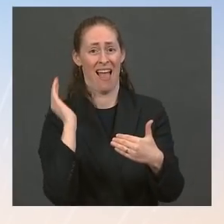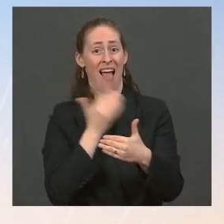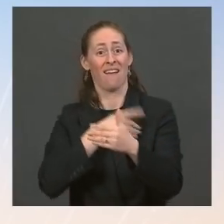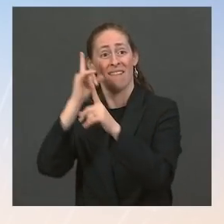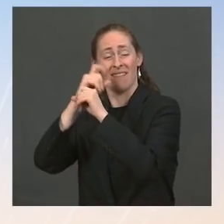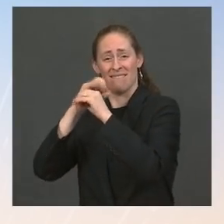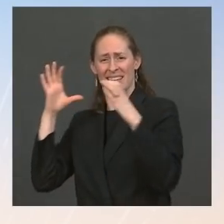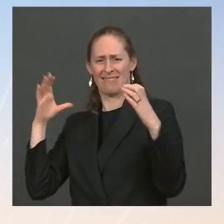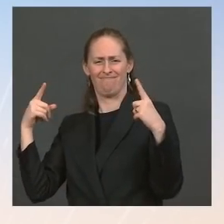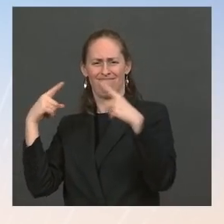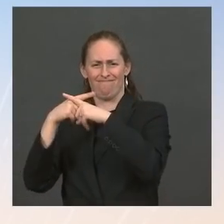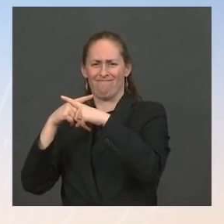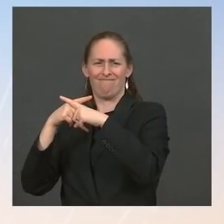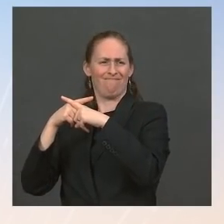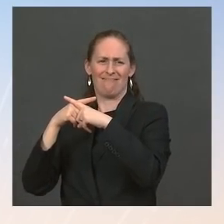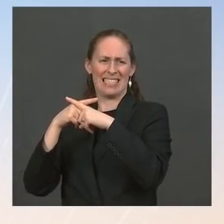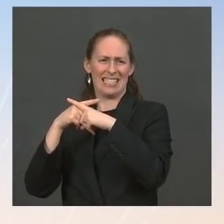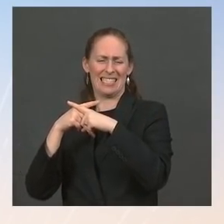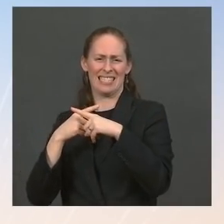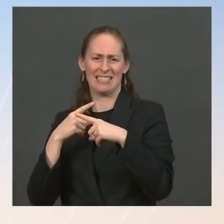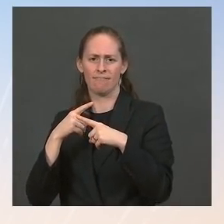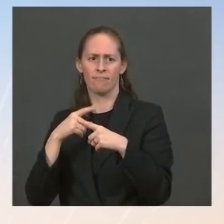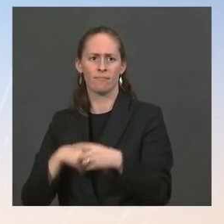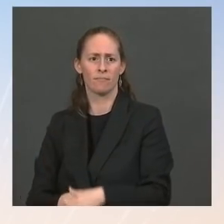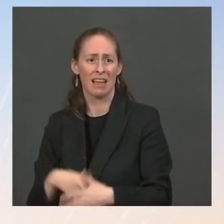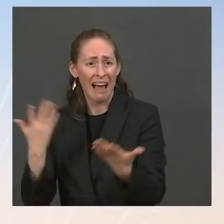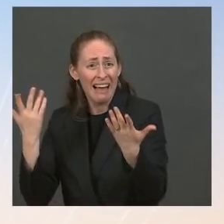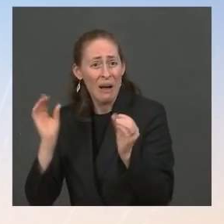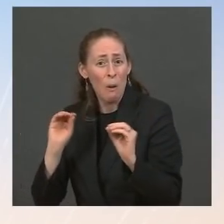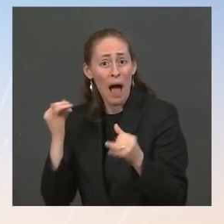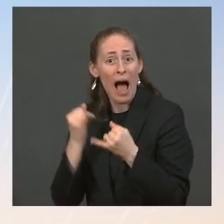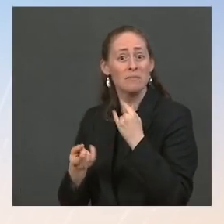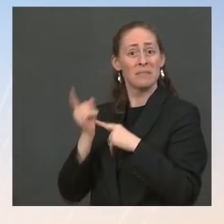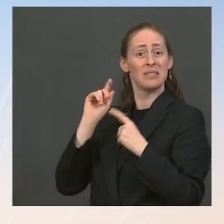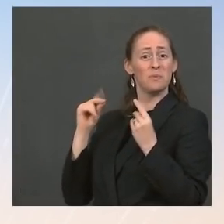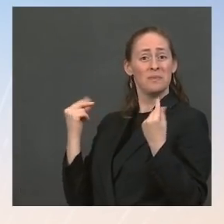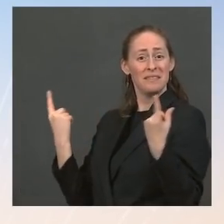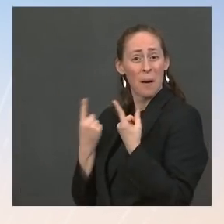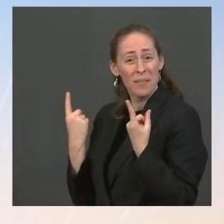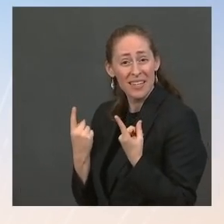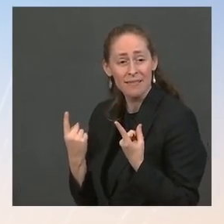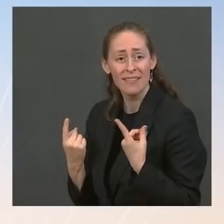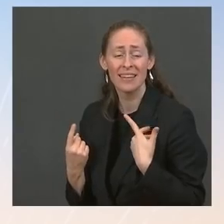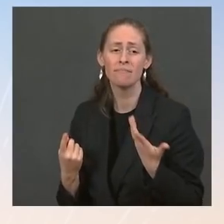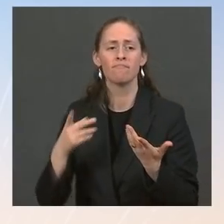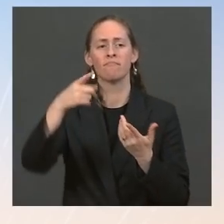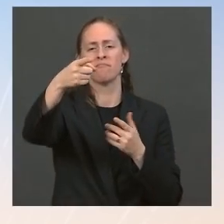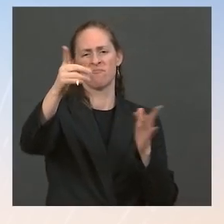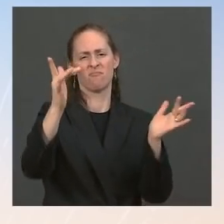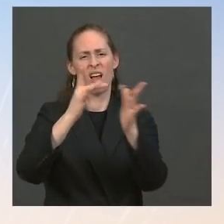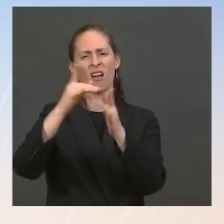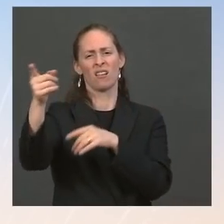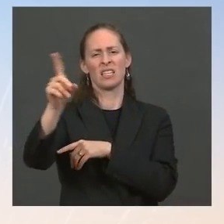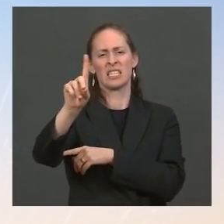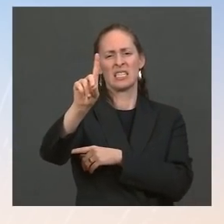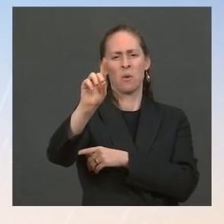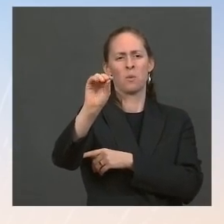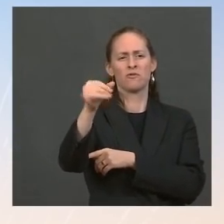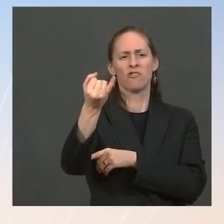so, you can't take any last-minute action to prevent that from going forward? Ms. Psaki: I would point you to the Justice Department. They, of course, are appealing this, and I would point you to them for any legal action